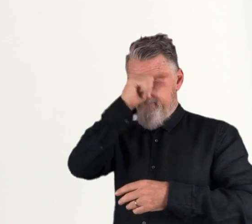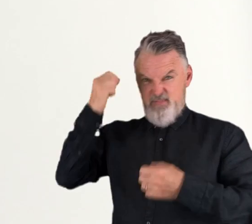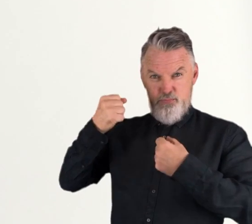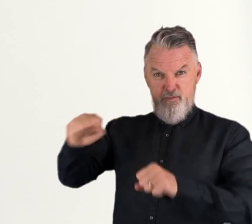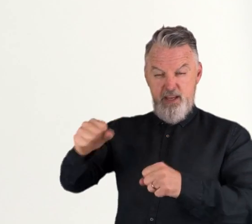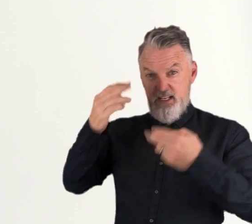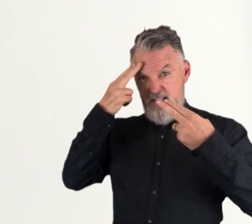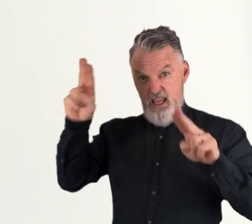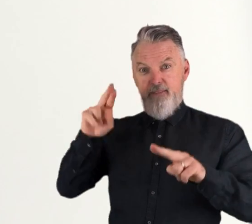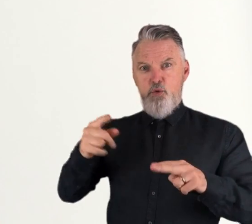in newborn babies.